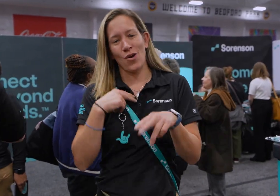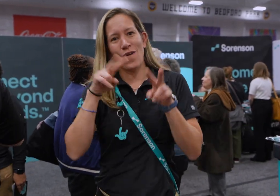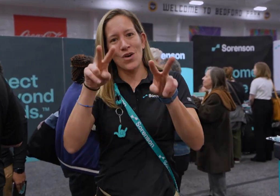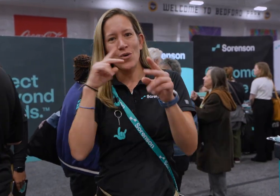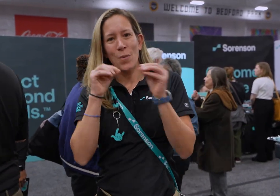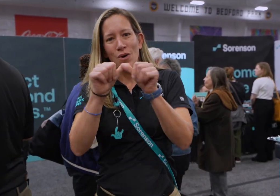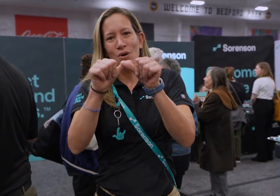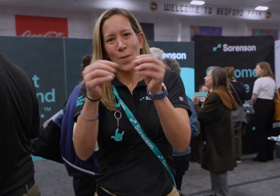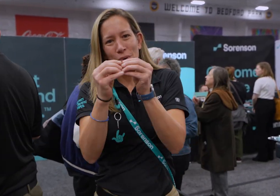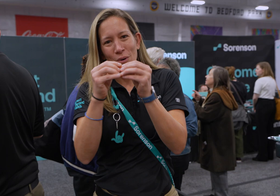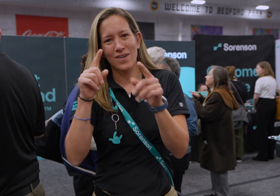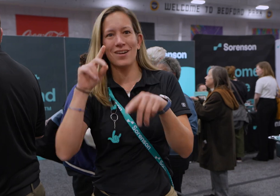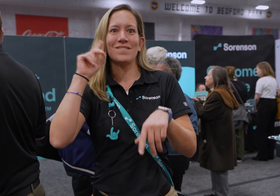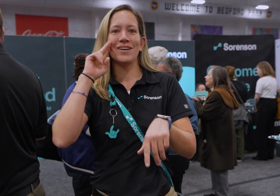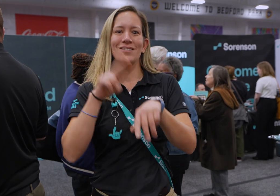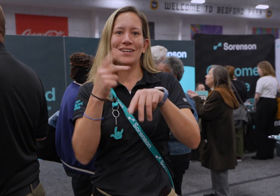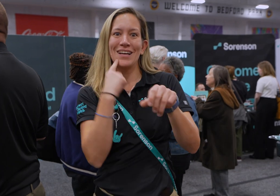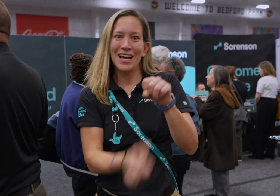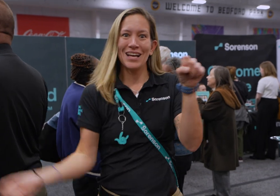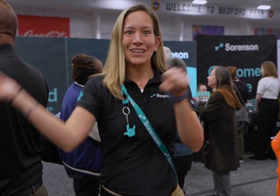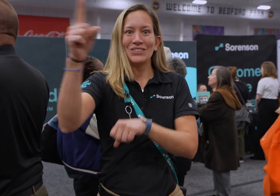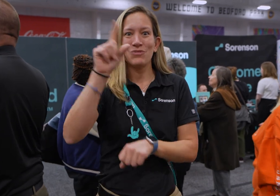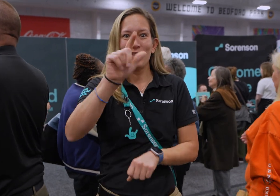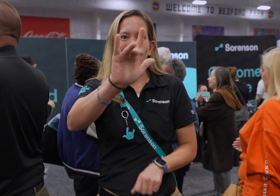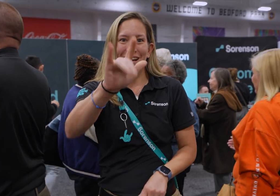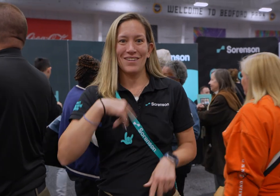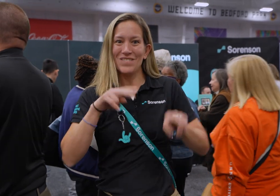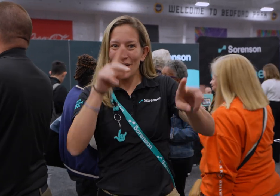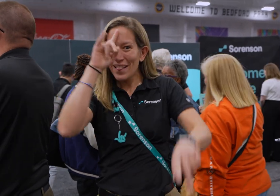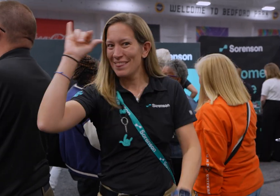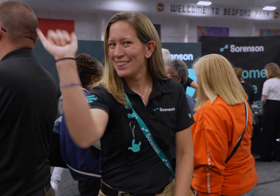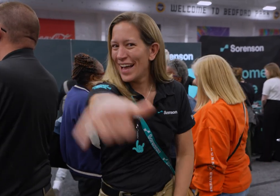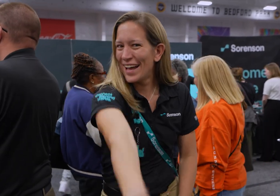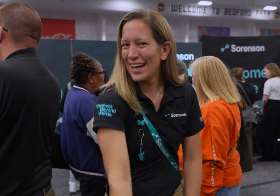I look forward to more fun next year in 2025. Can't wait!